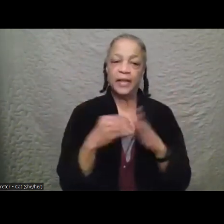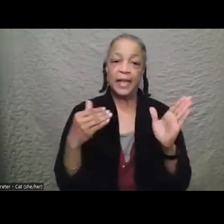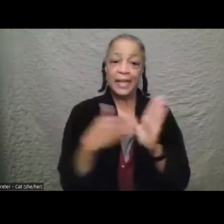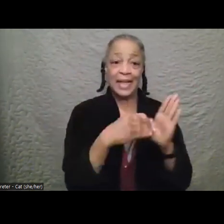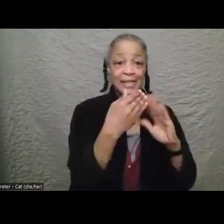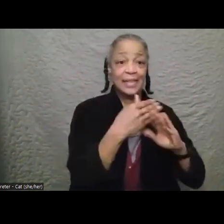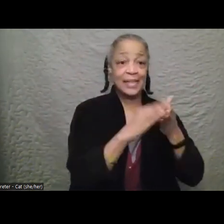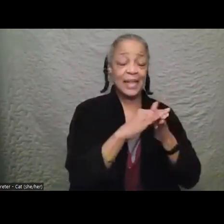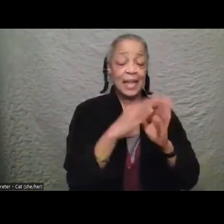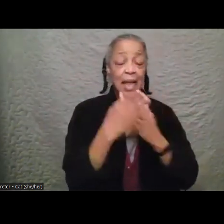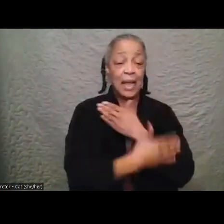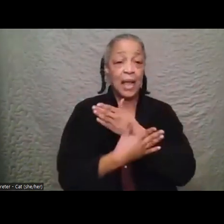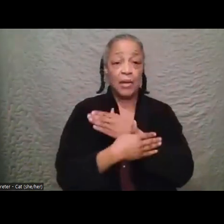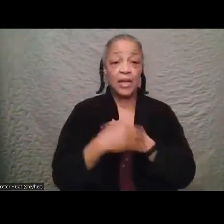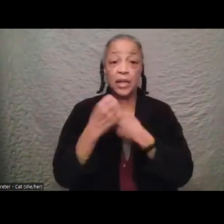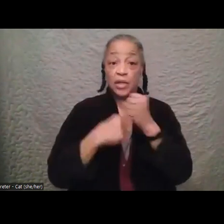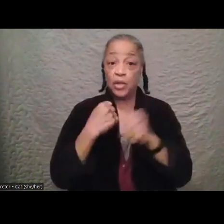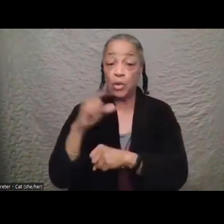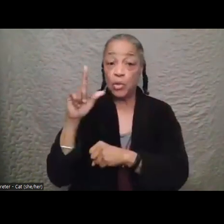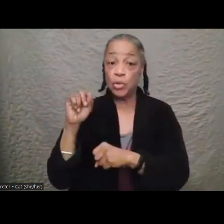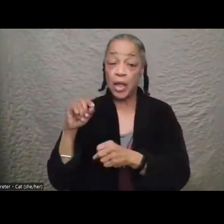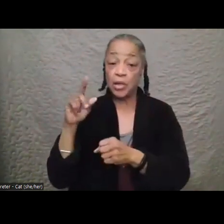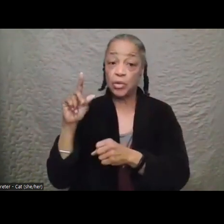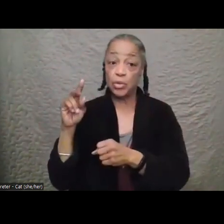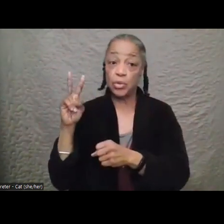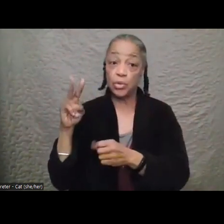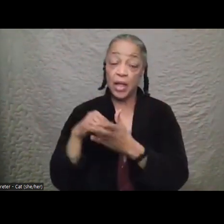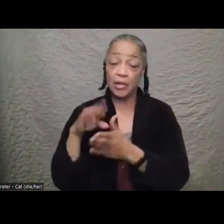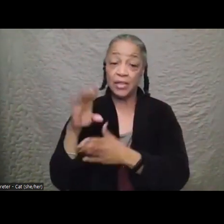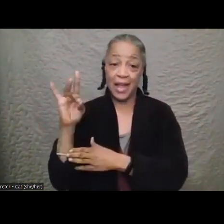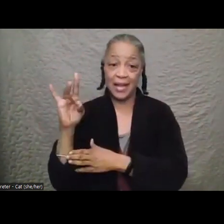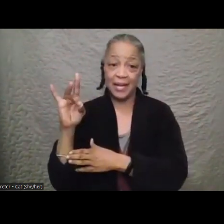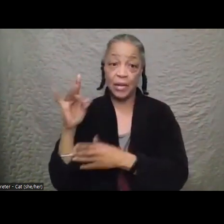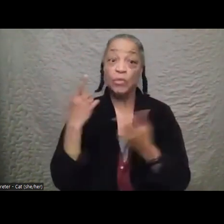in 2008 that forced Laguna Honda to do a number of things.